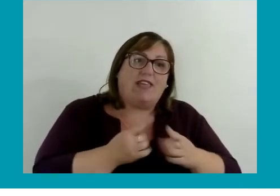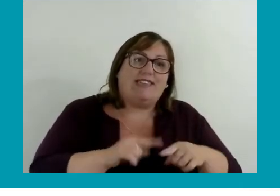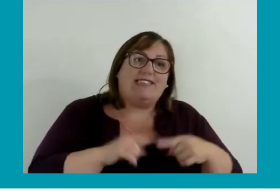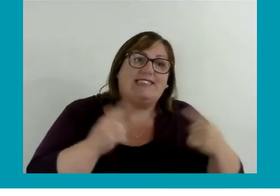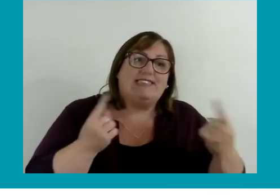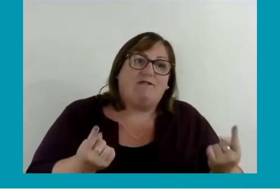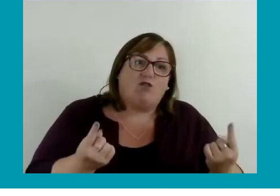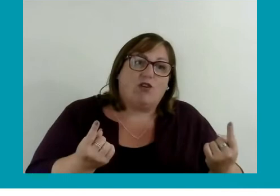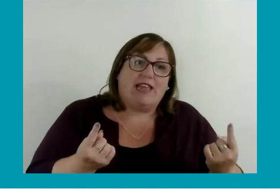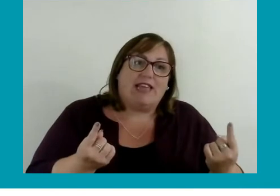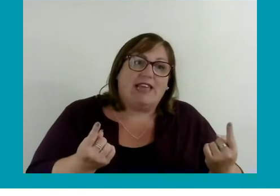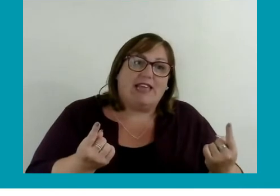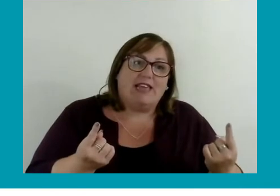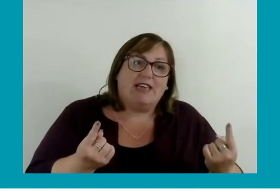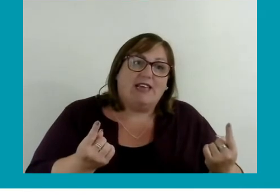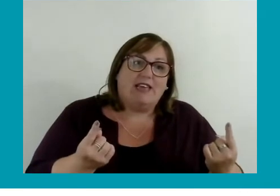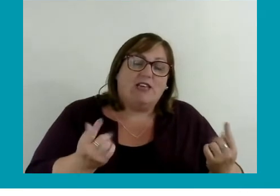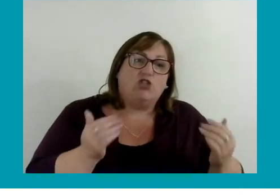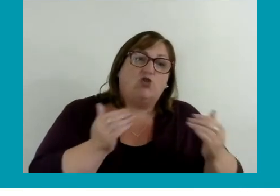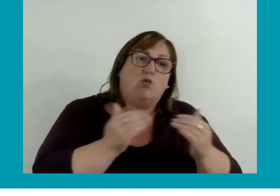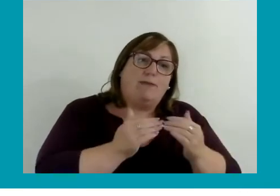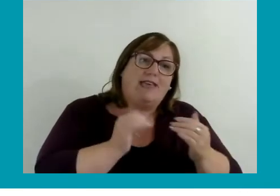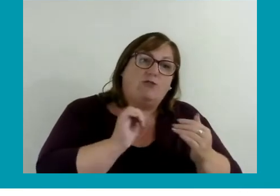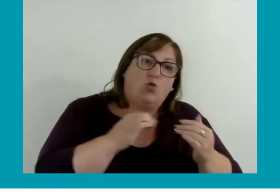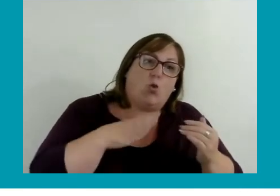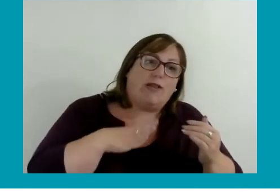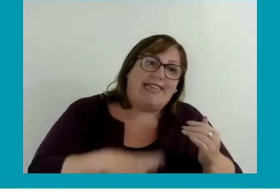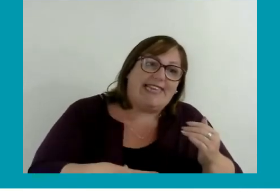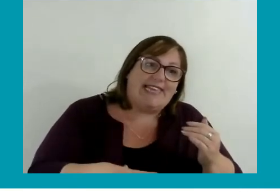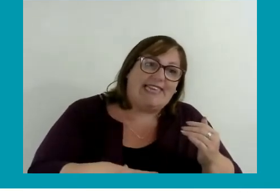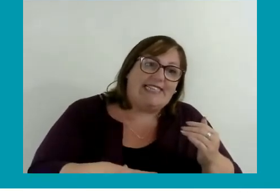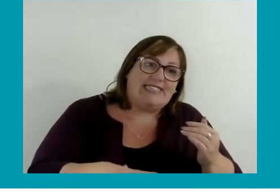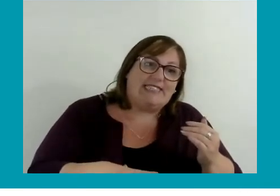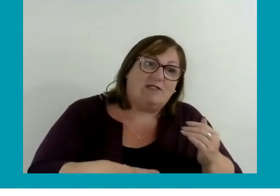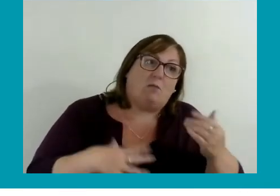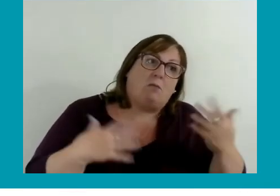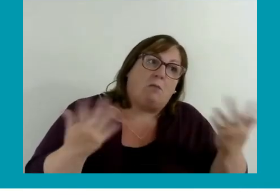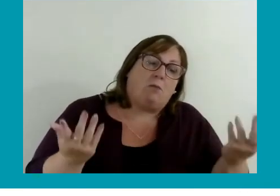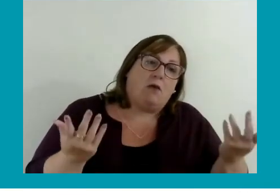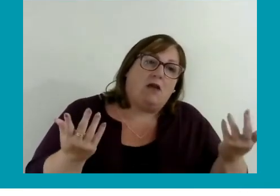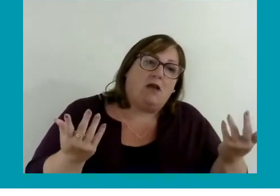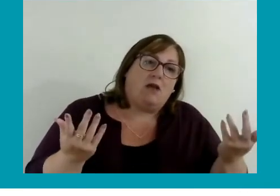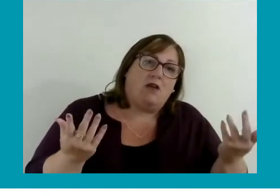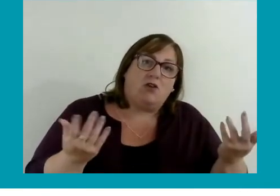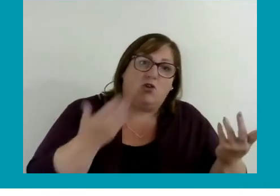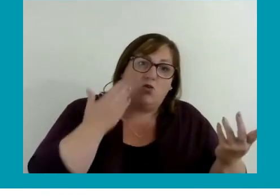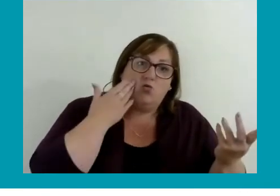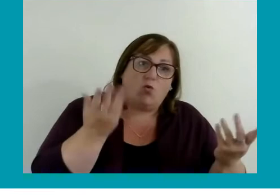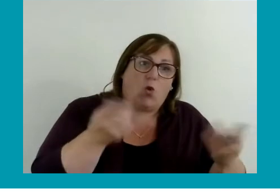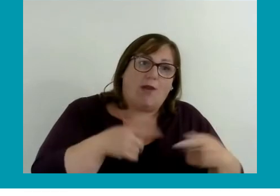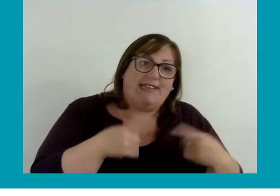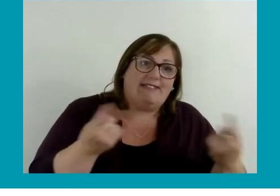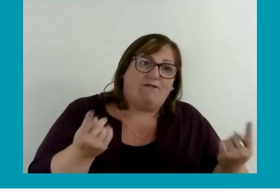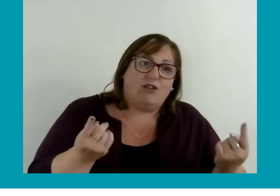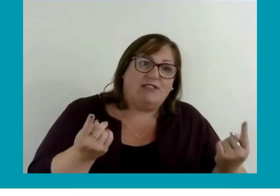to accommodate yourself then you don't know any different but your employer doesn't know that